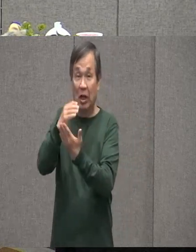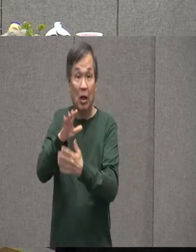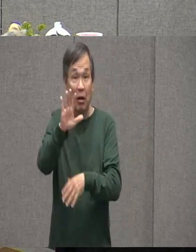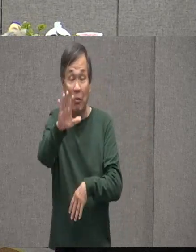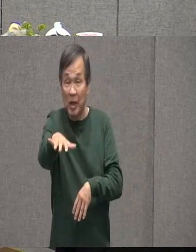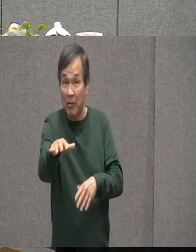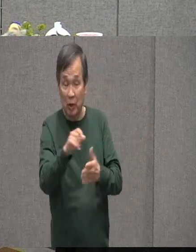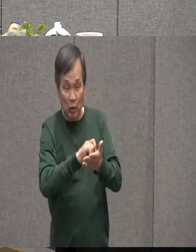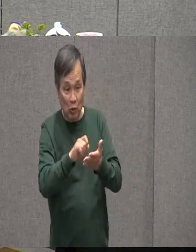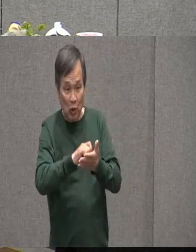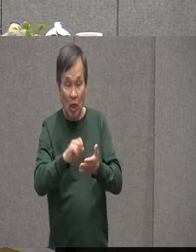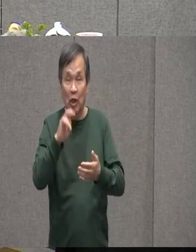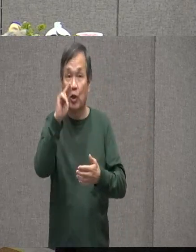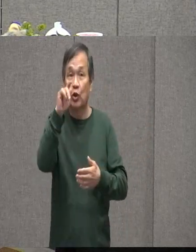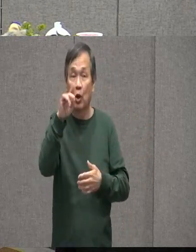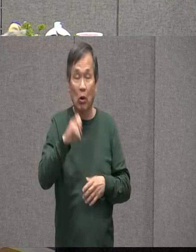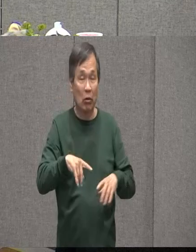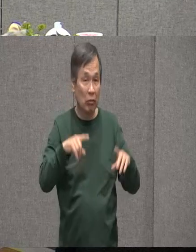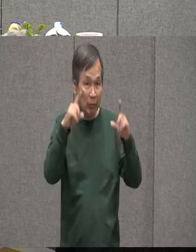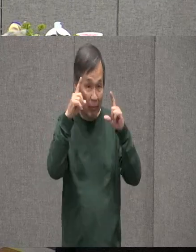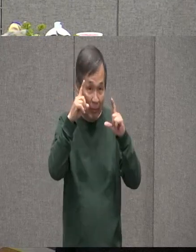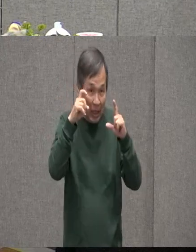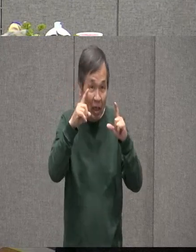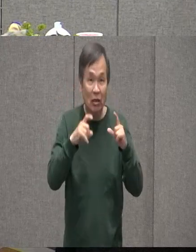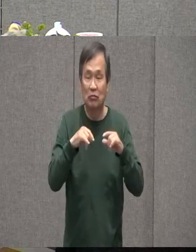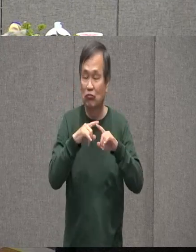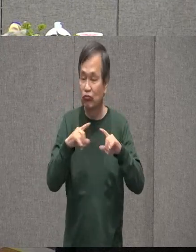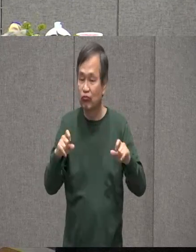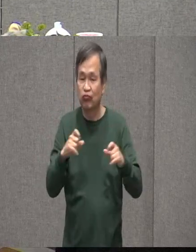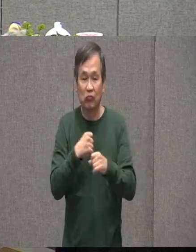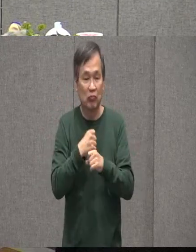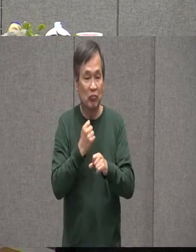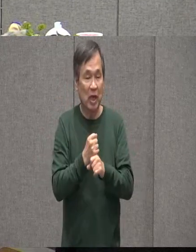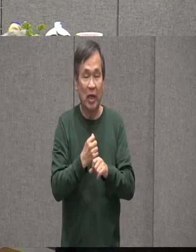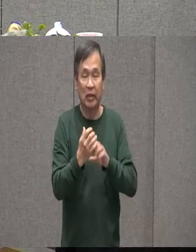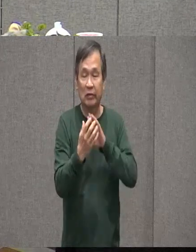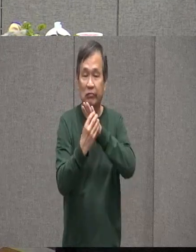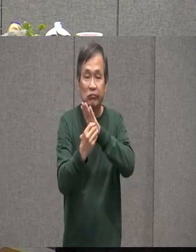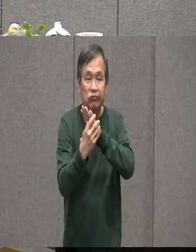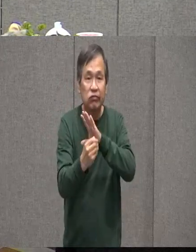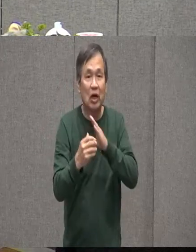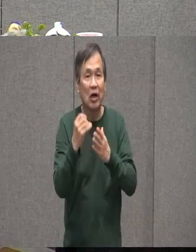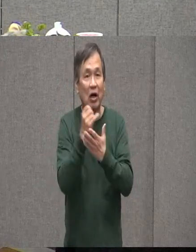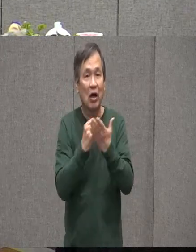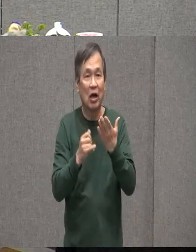or took some pictures or sort of made art along with us but we're gonna give you lots of ideas